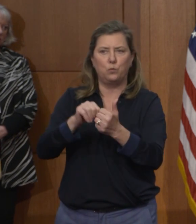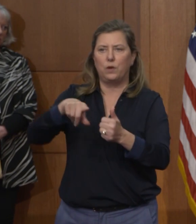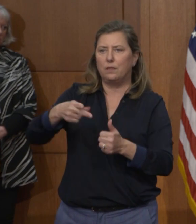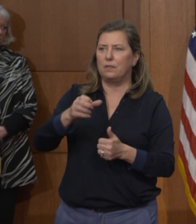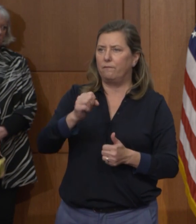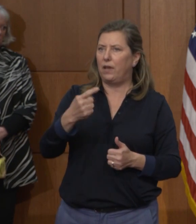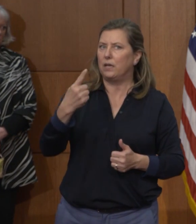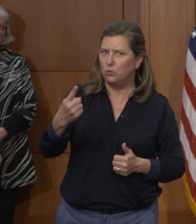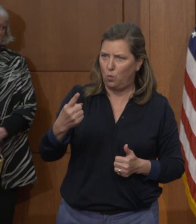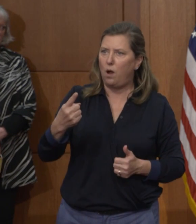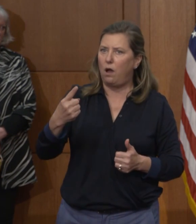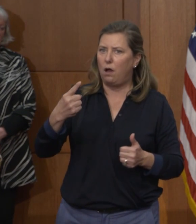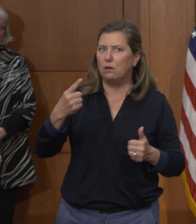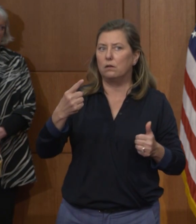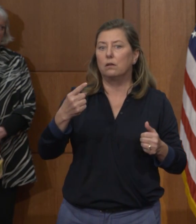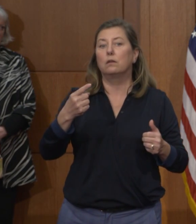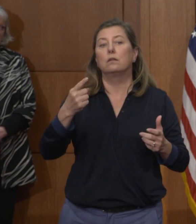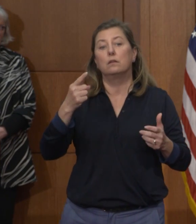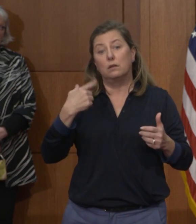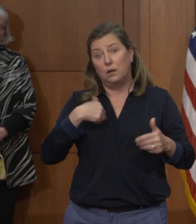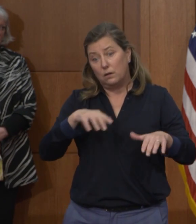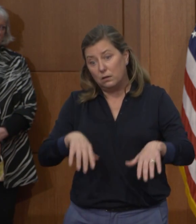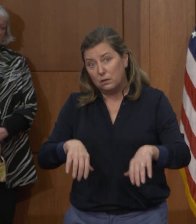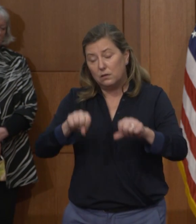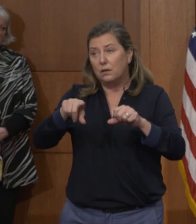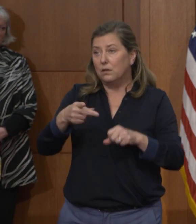the question was, uh, to please expand upon, uh,